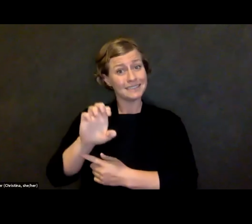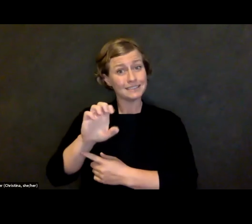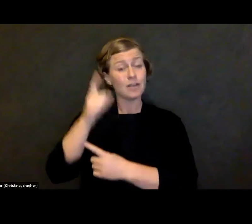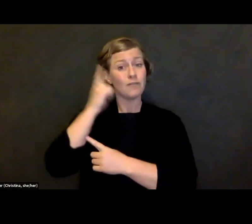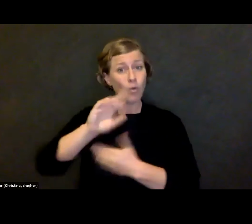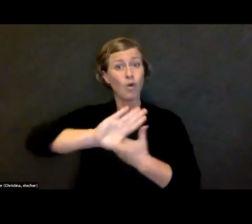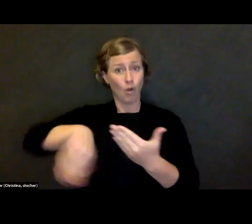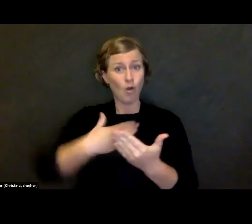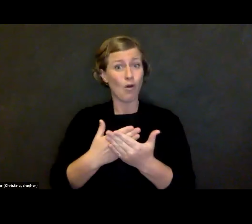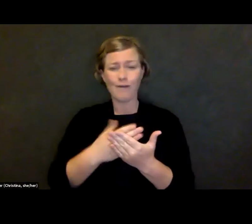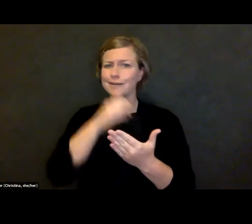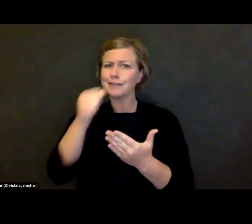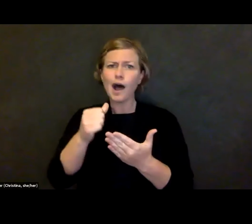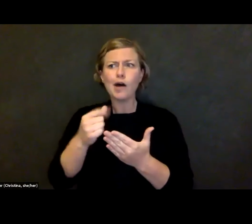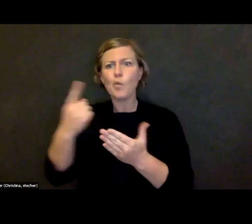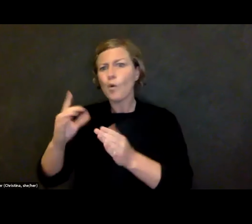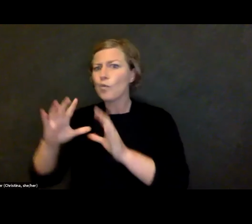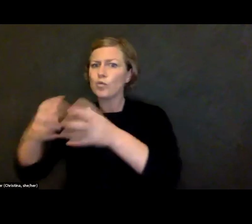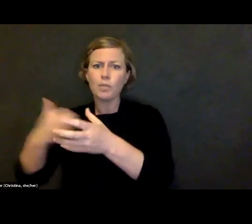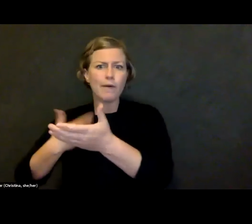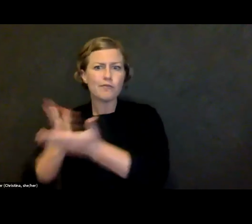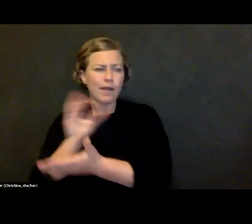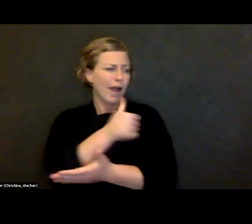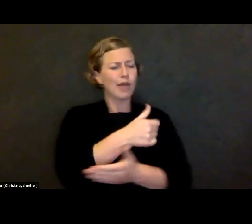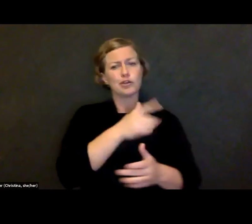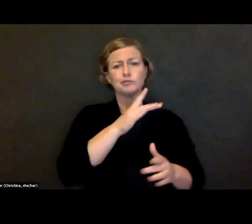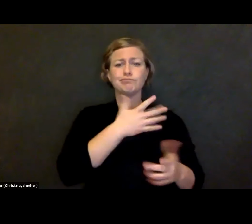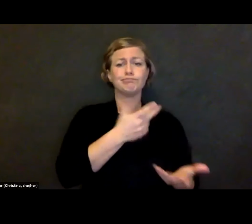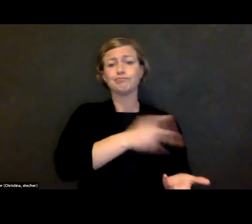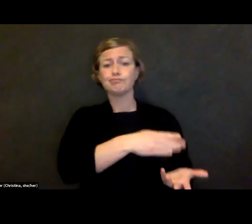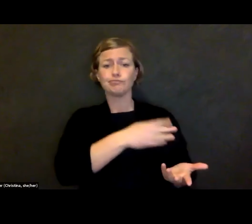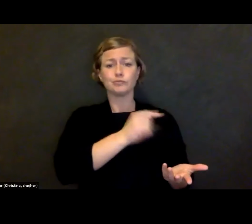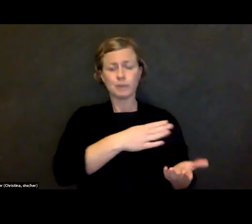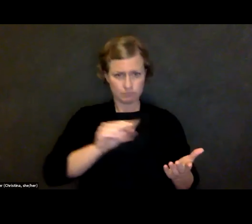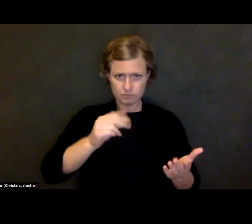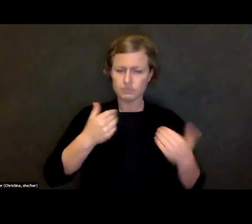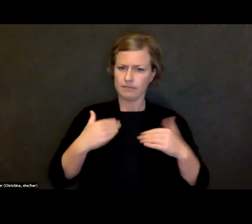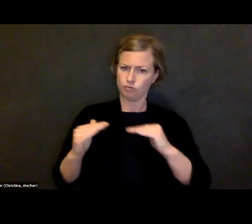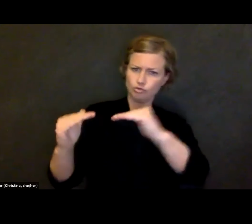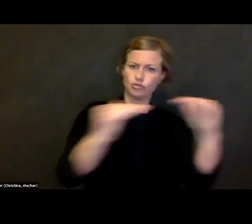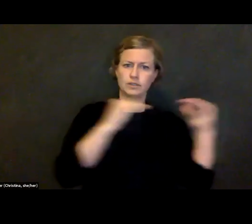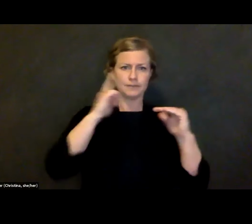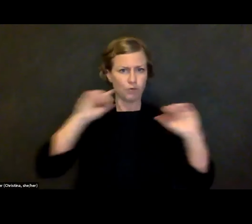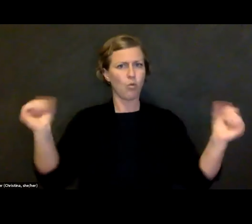worked there during part of the time in law school as well, is that justice is for all. It's a right, not a privilege, and your